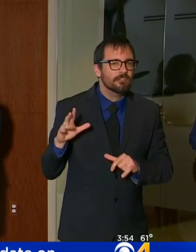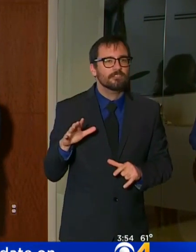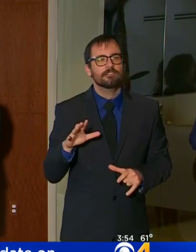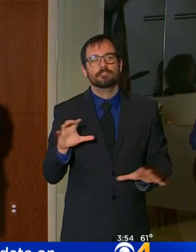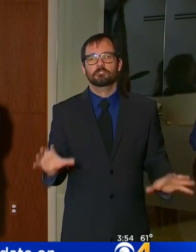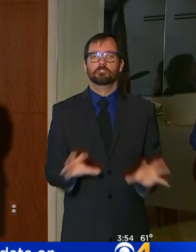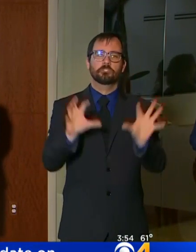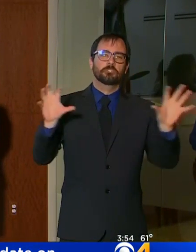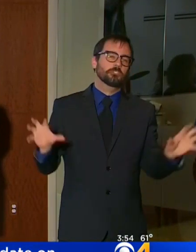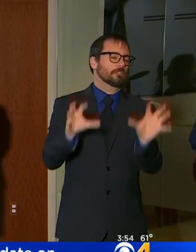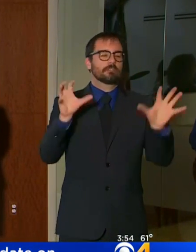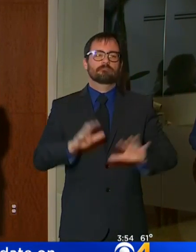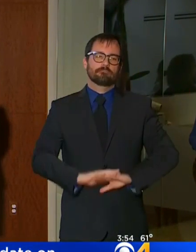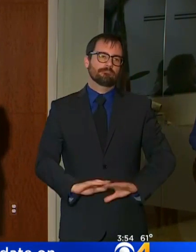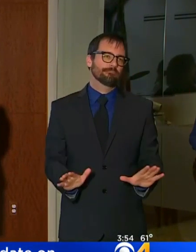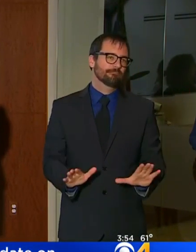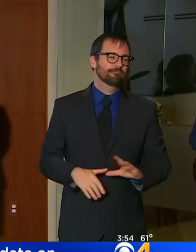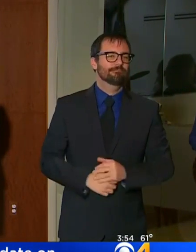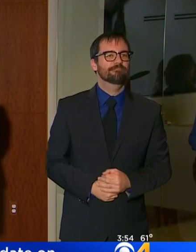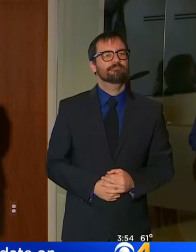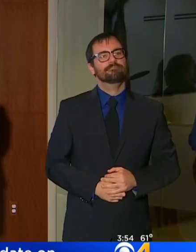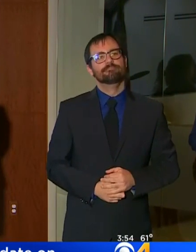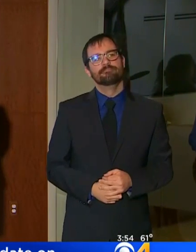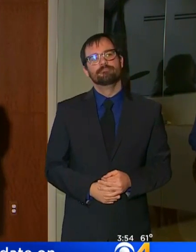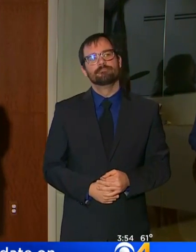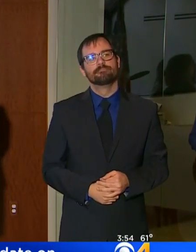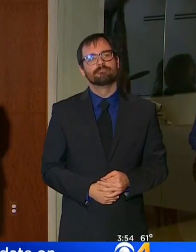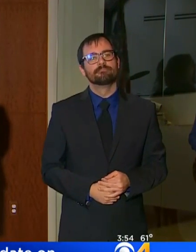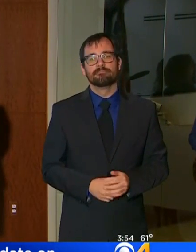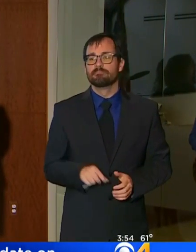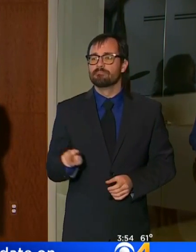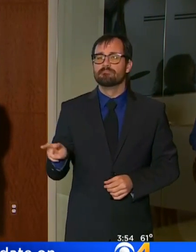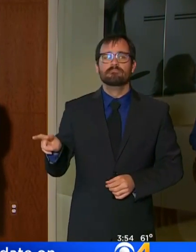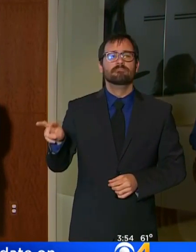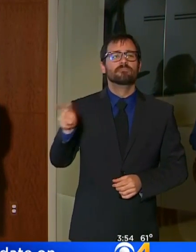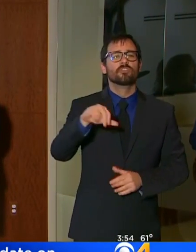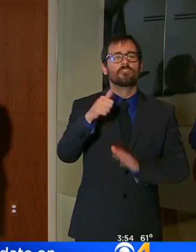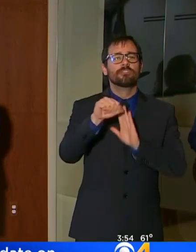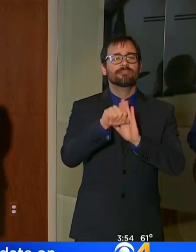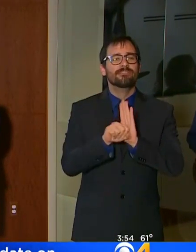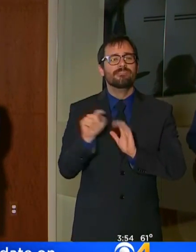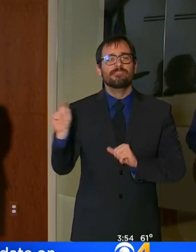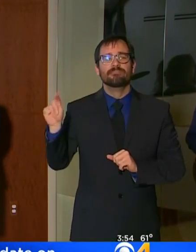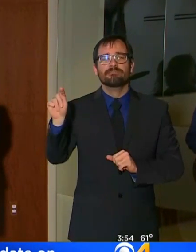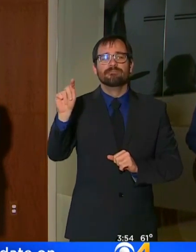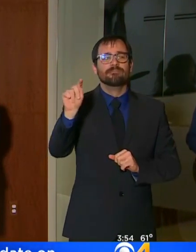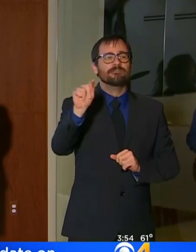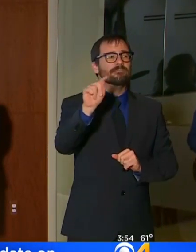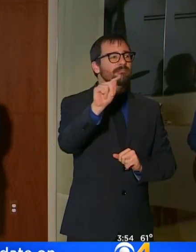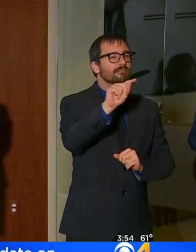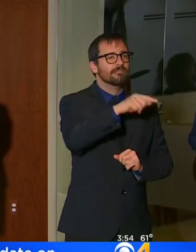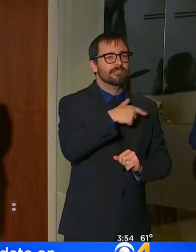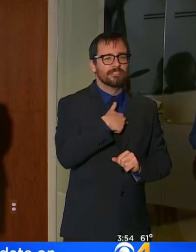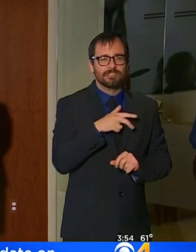WE ARE NOT SUPPOSED TO BE GATHERING IN GROUPS AND THAT HAS BEEN MADE CLEAR FOR SEVERAL WEEKS IN THE COMMONWEALTH OF MASSACHUSETTS. WE ARE NOT SUPPOSED TO BE PLAYING ACTIVE OUTDOOR SPORTS WITH EACH OTHER.